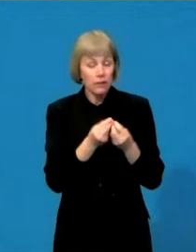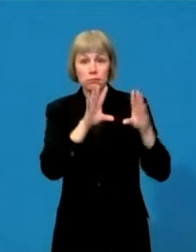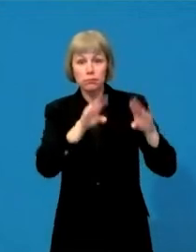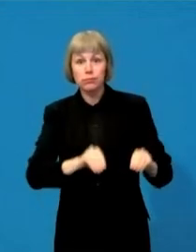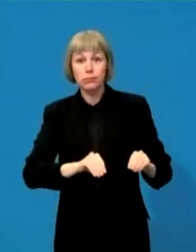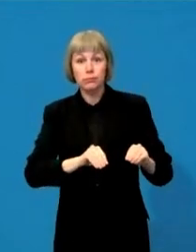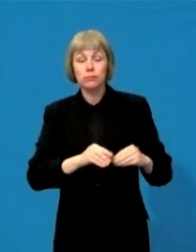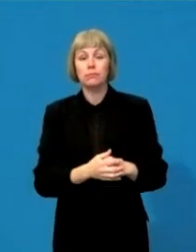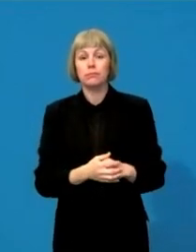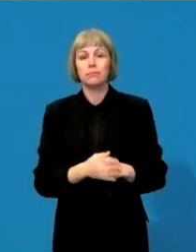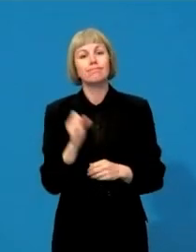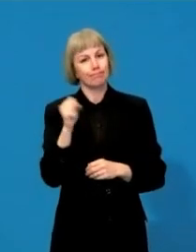It has, actually.